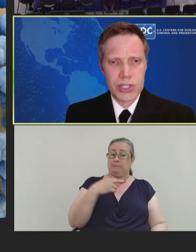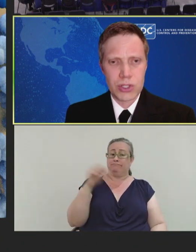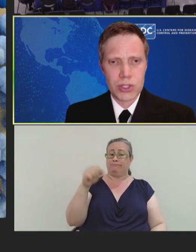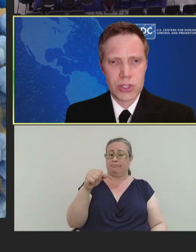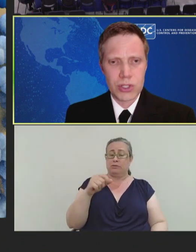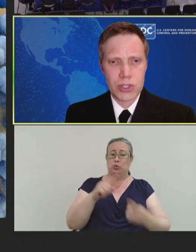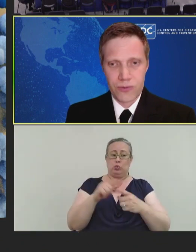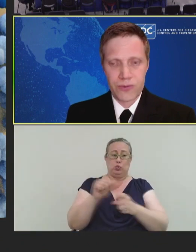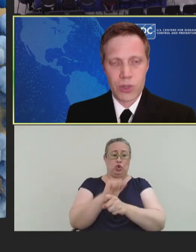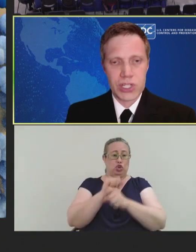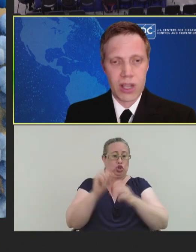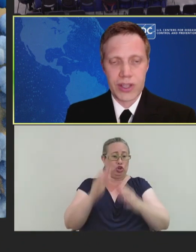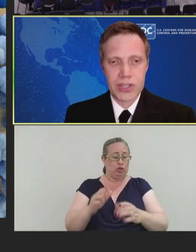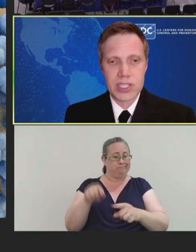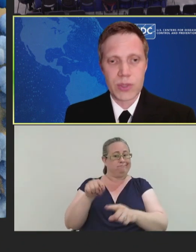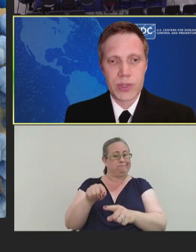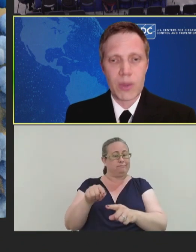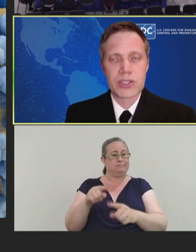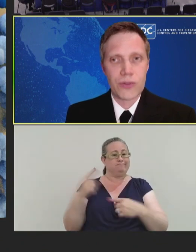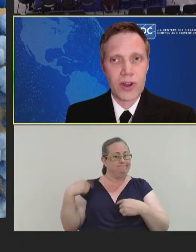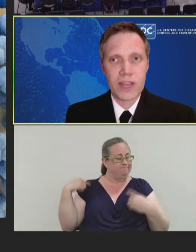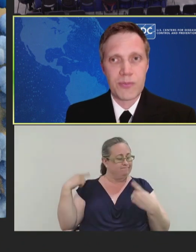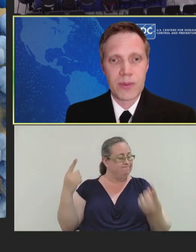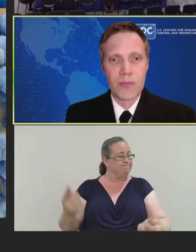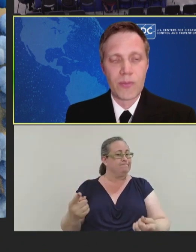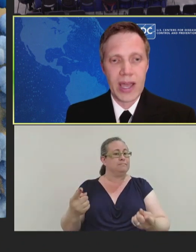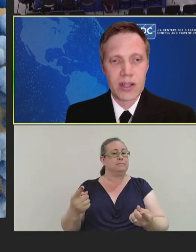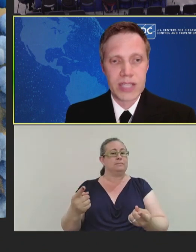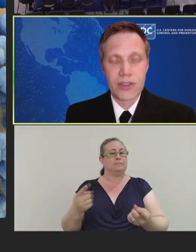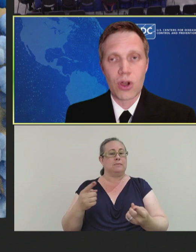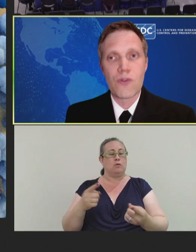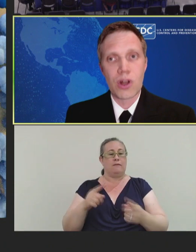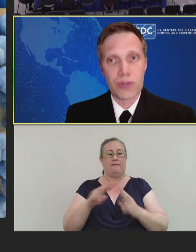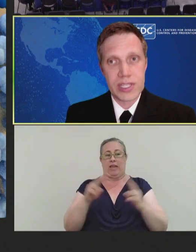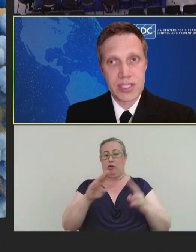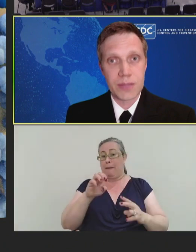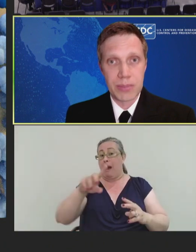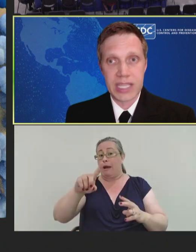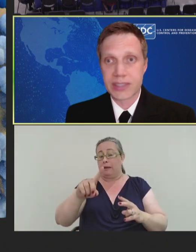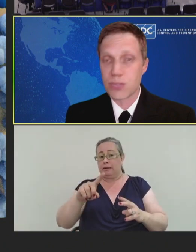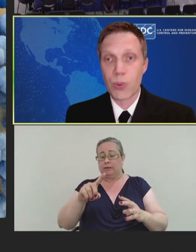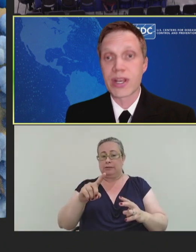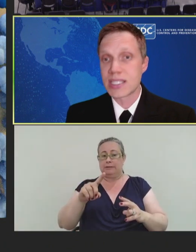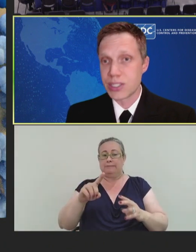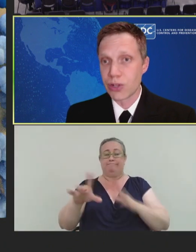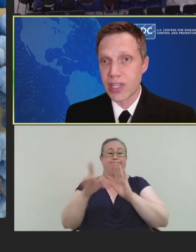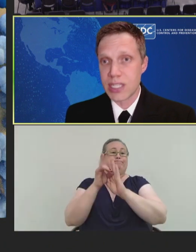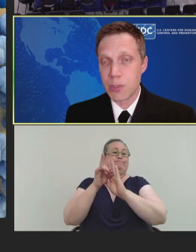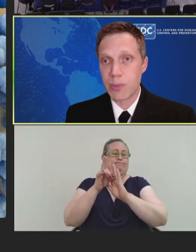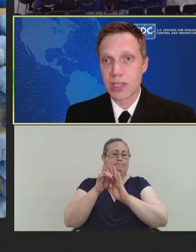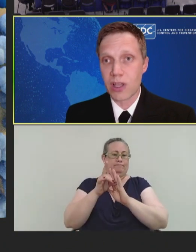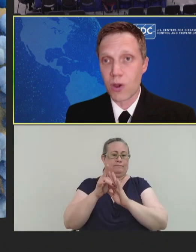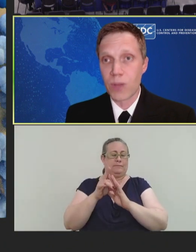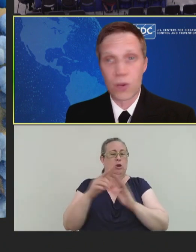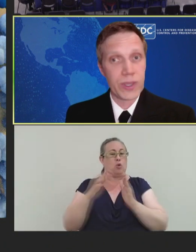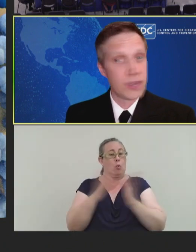So far, fortunately, all the illnesses that we know about so far have been mild. And the overall risk to the public at this point still does seem to be low. But we know